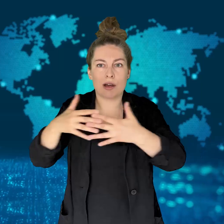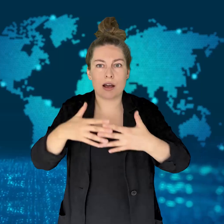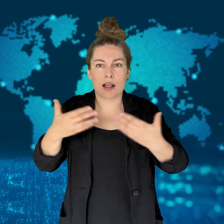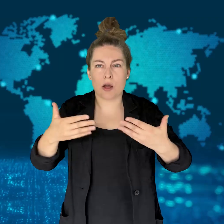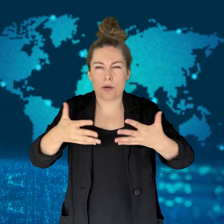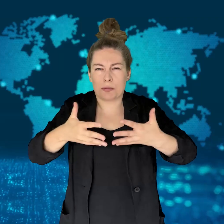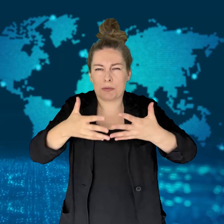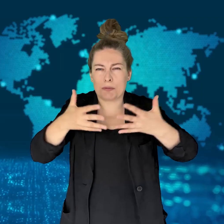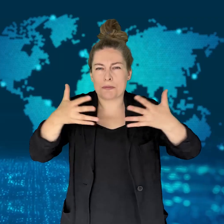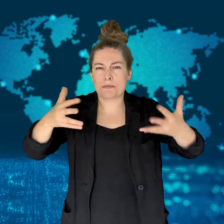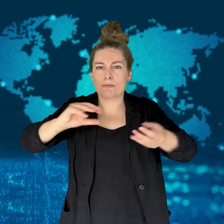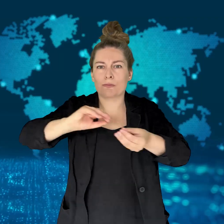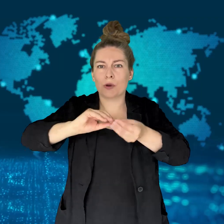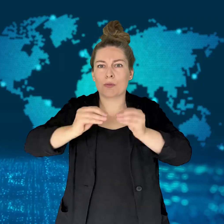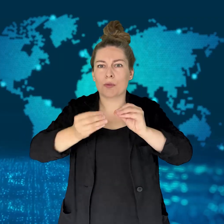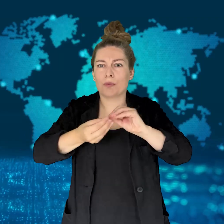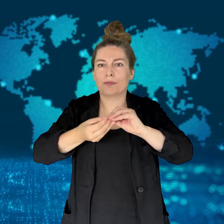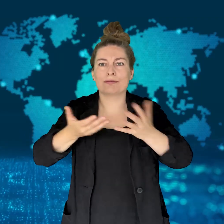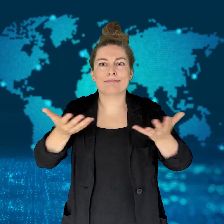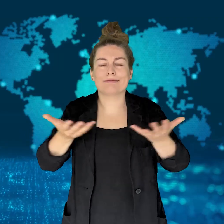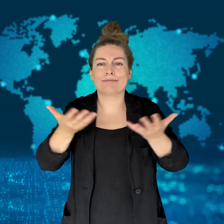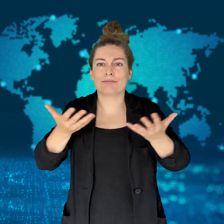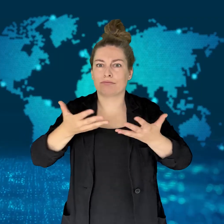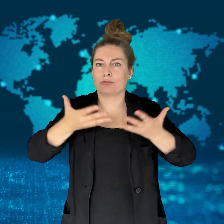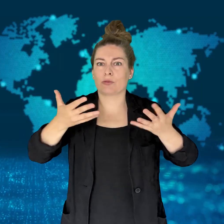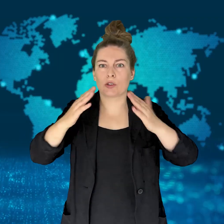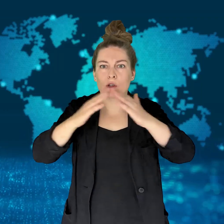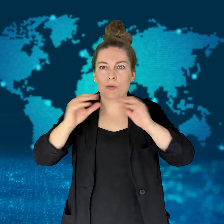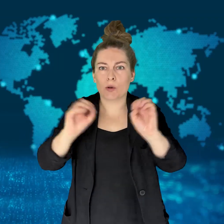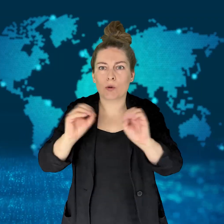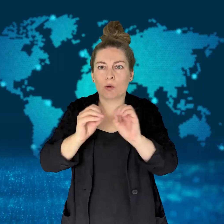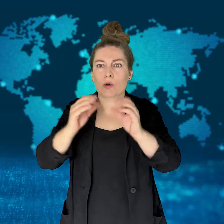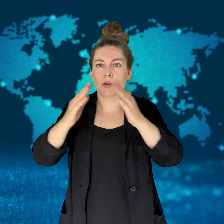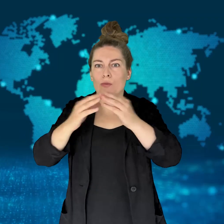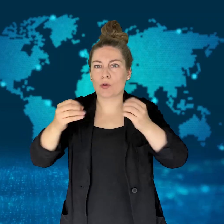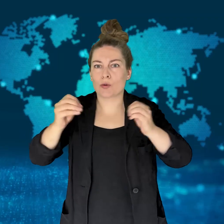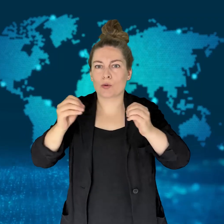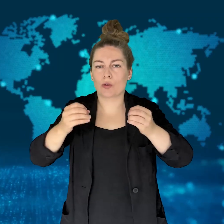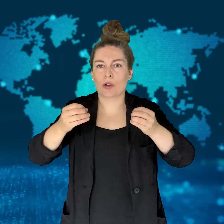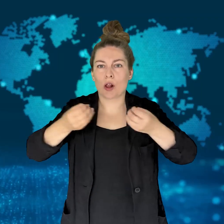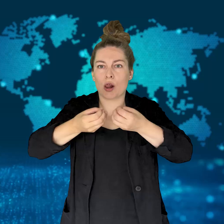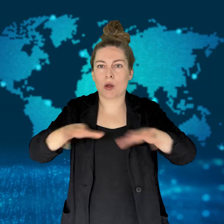Homelessness is an increasing problem in the US.